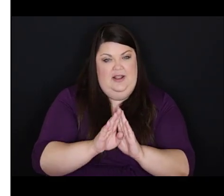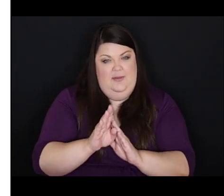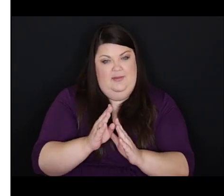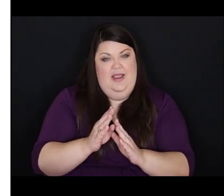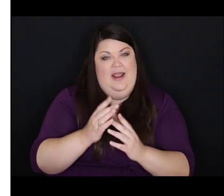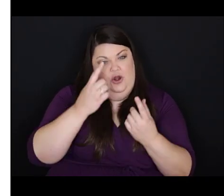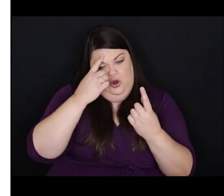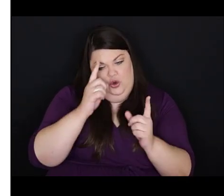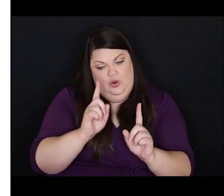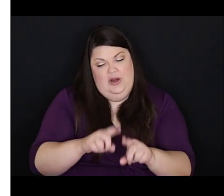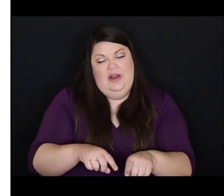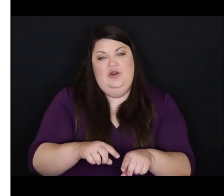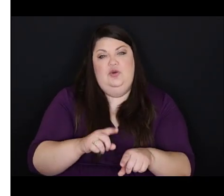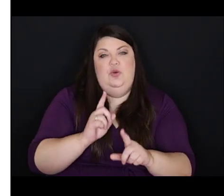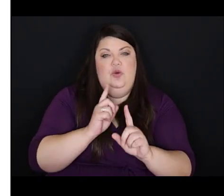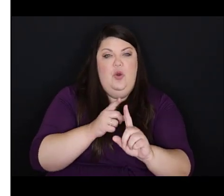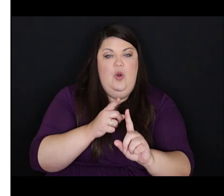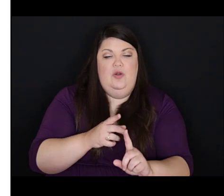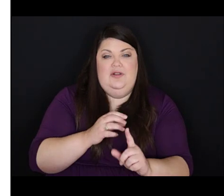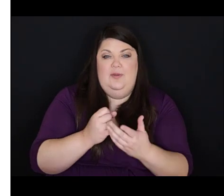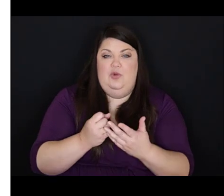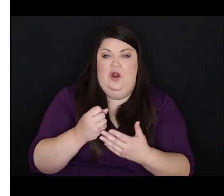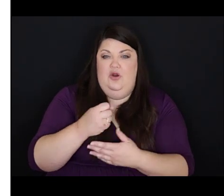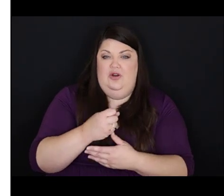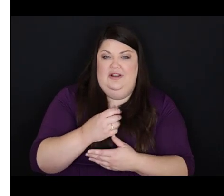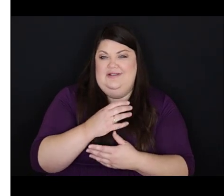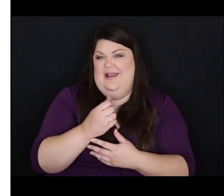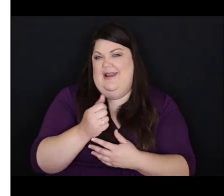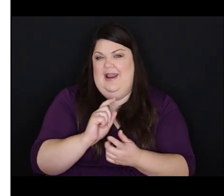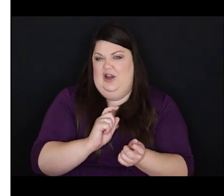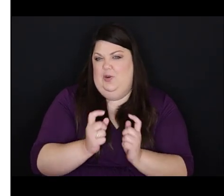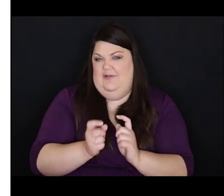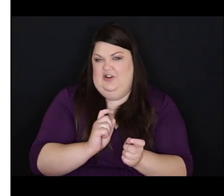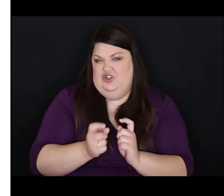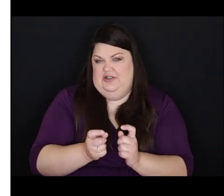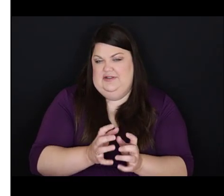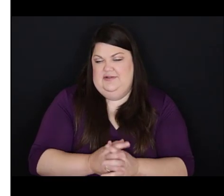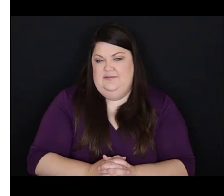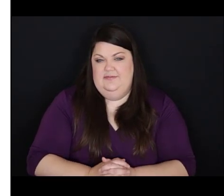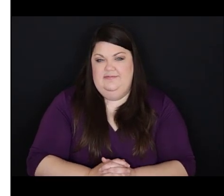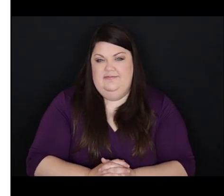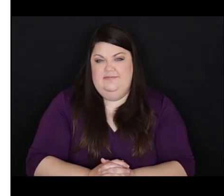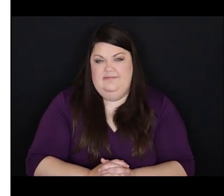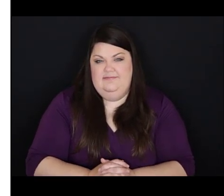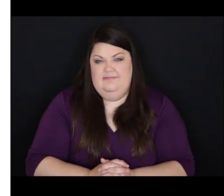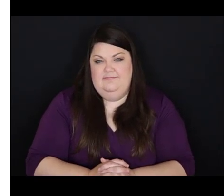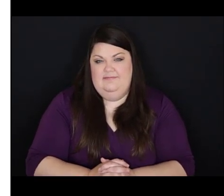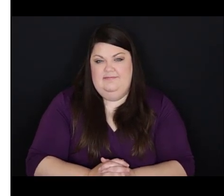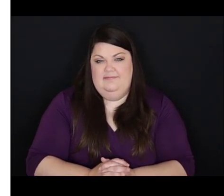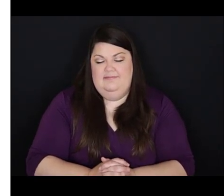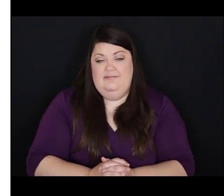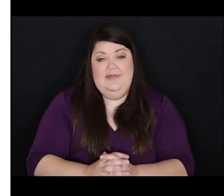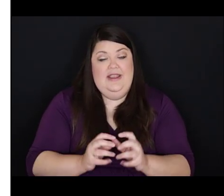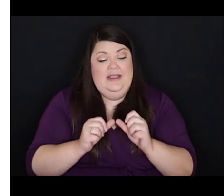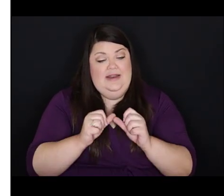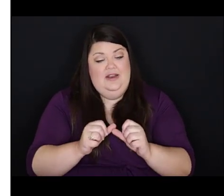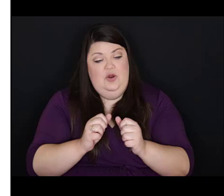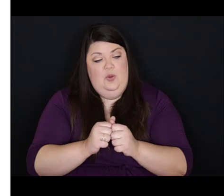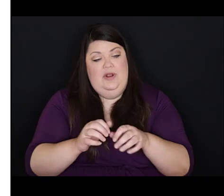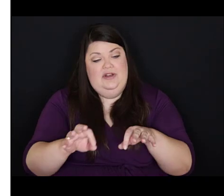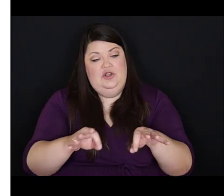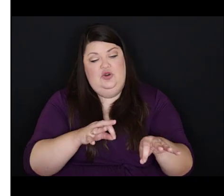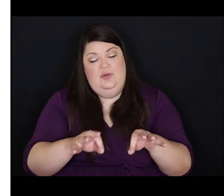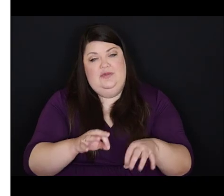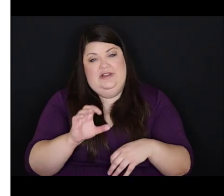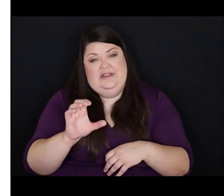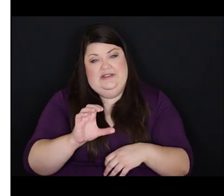to the goals and priorities and any revisions. Continuing with Description (c), taken directly